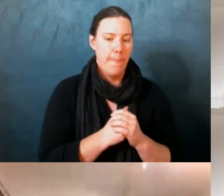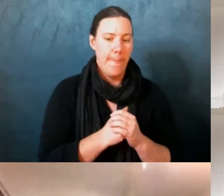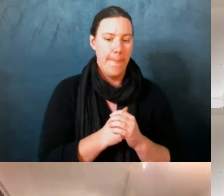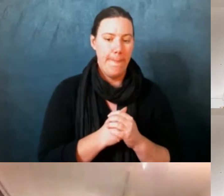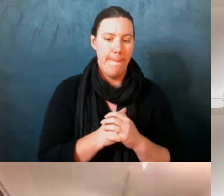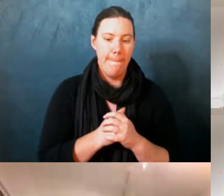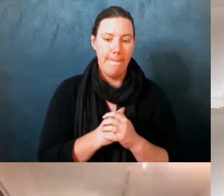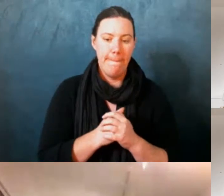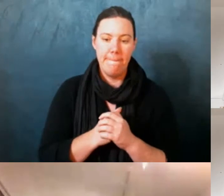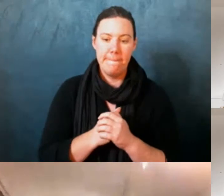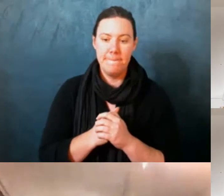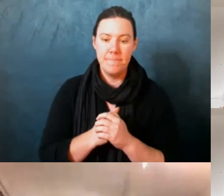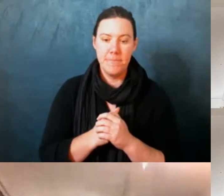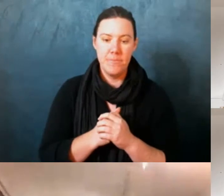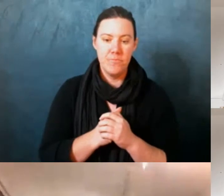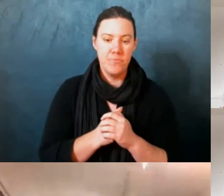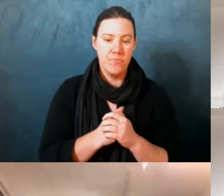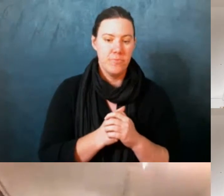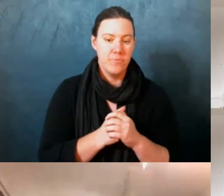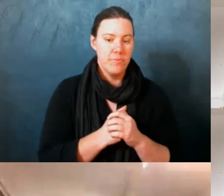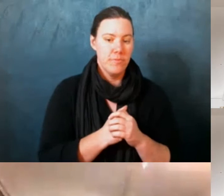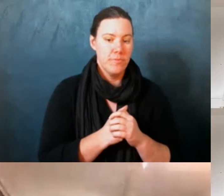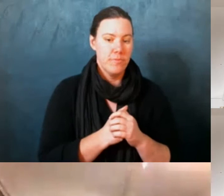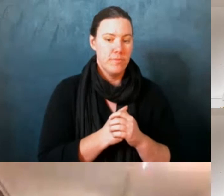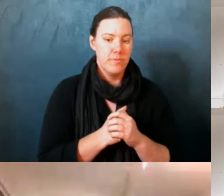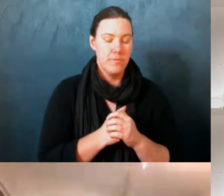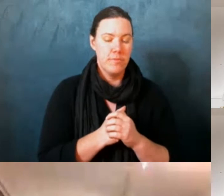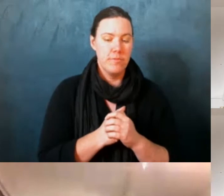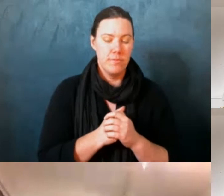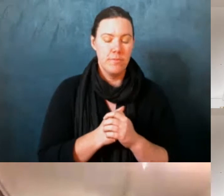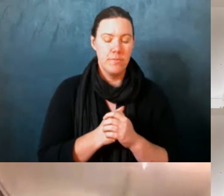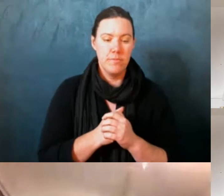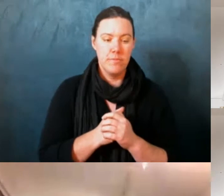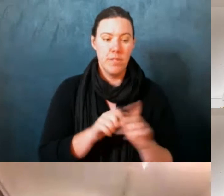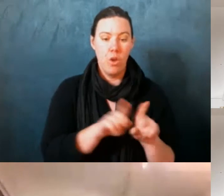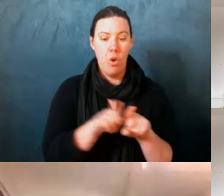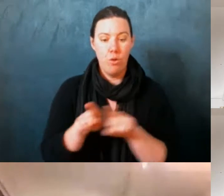And in particular, I think that that's something we can do with written materials.